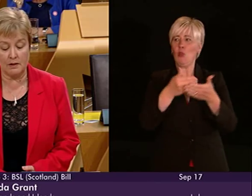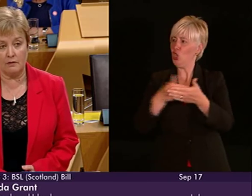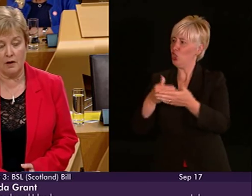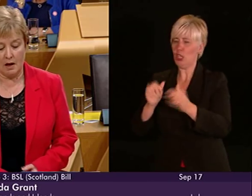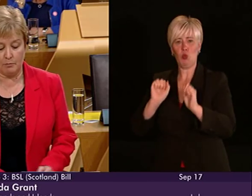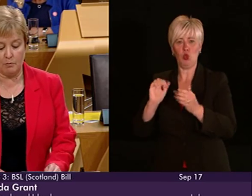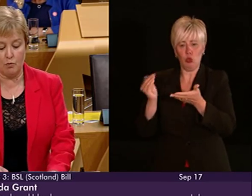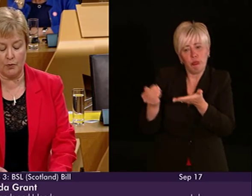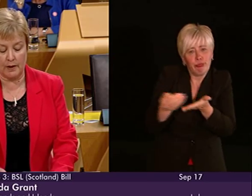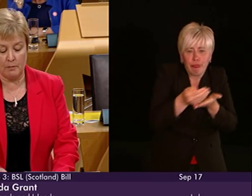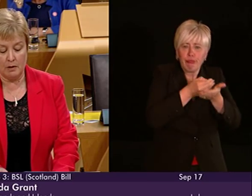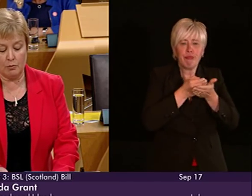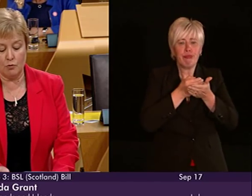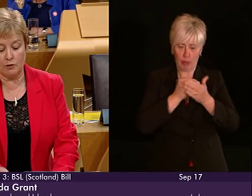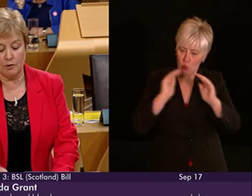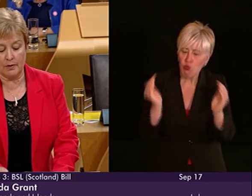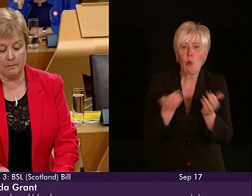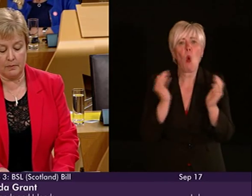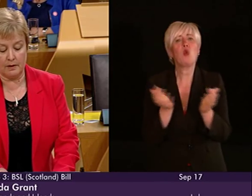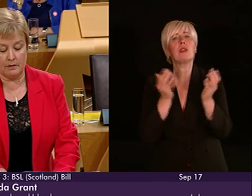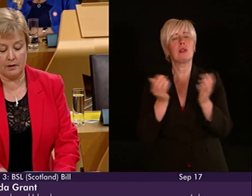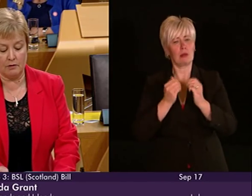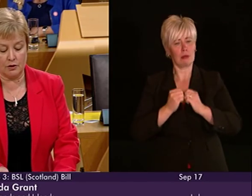preserve and promote them, along with the